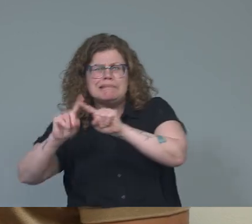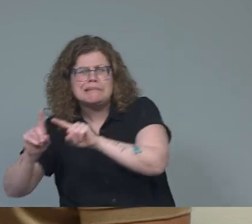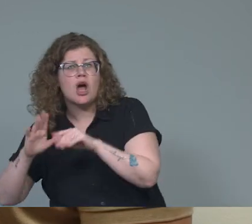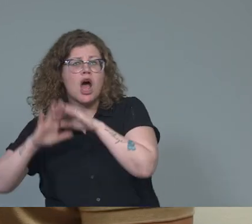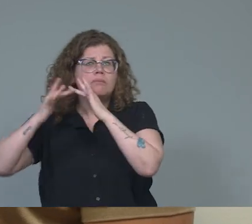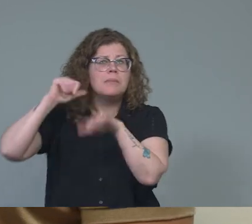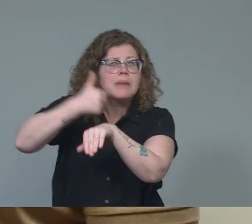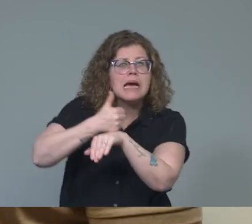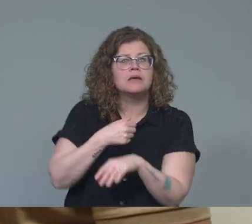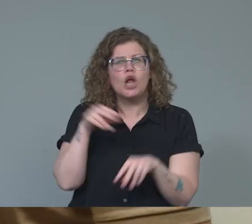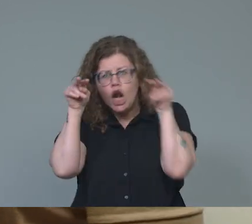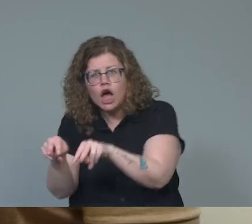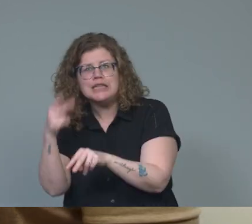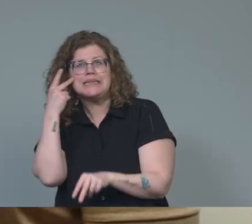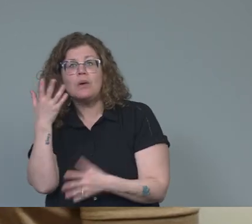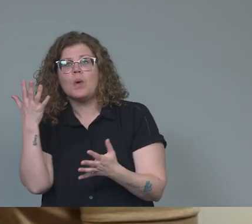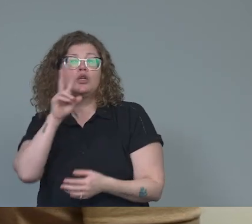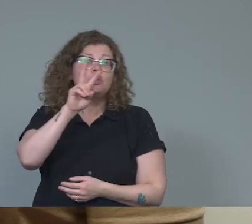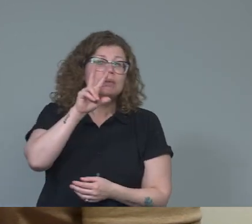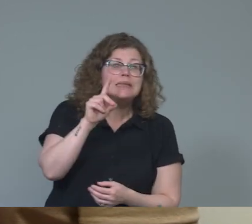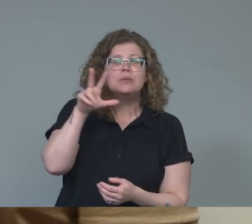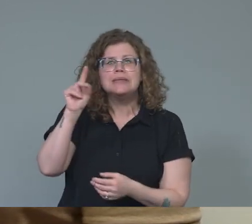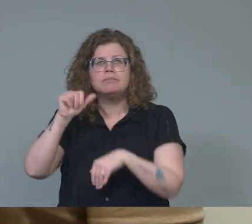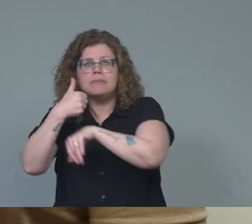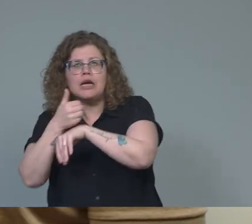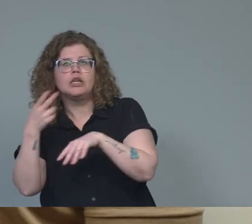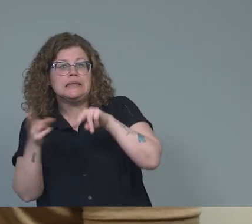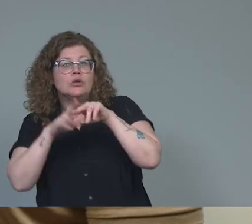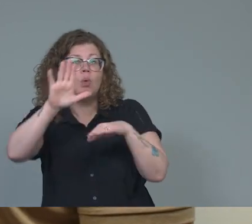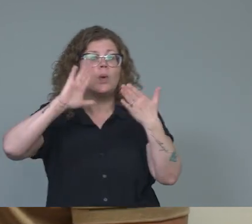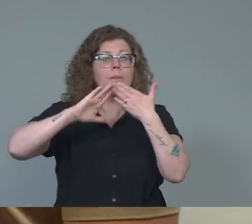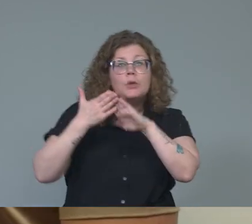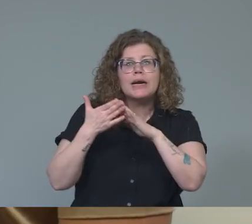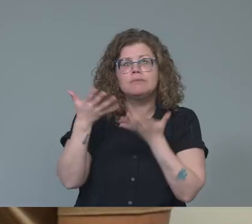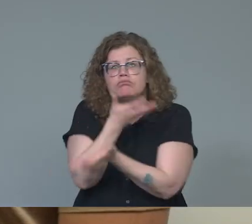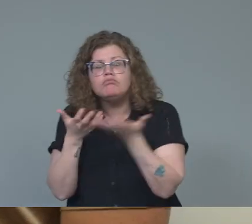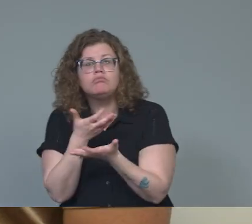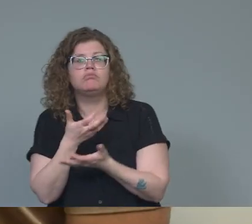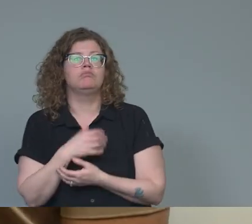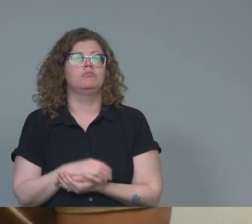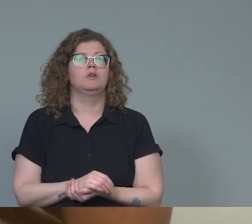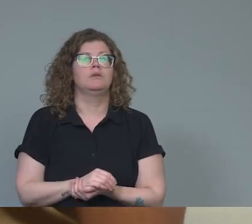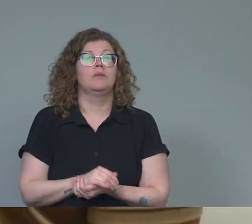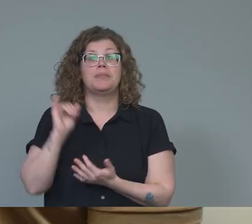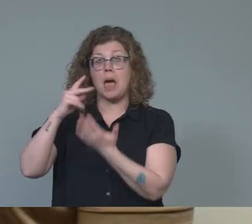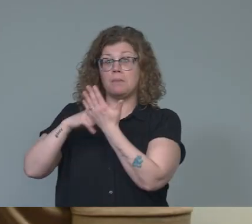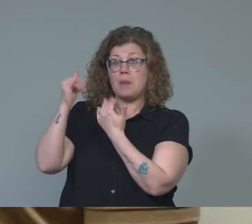because we thought, okay, yeah, like the City just wants to make sure that the QR code is going to stay there for a few years and it doesn't go away. But, and it was a little bit